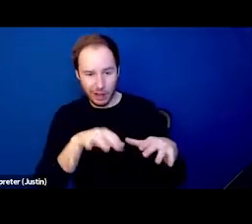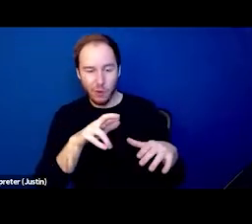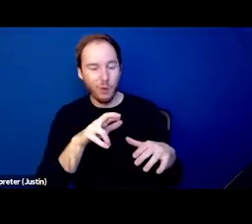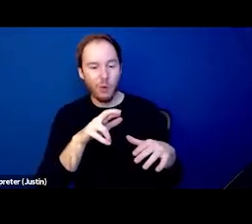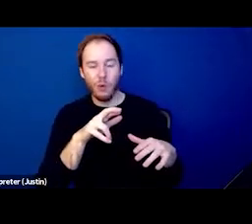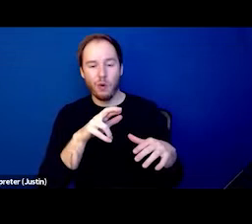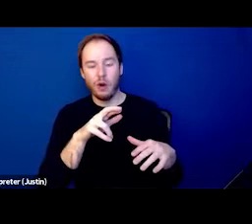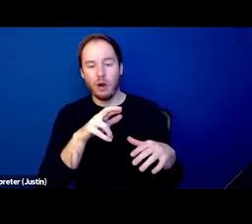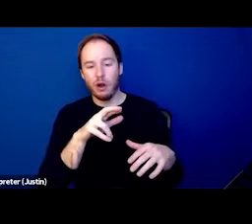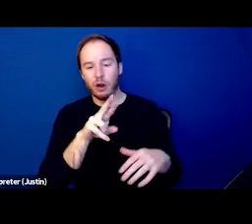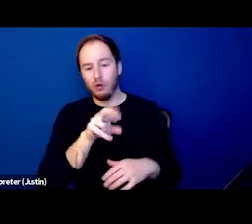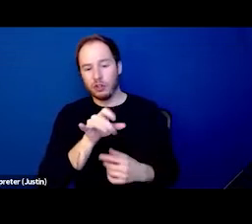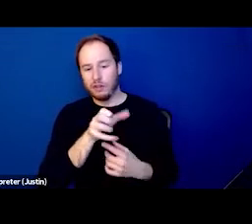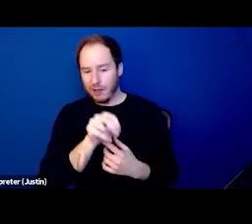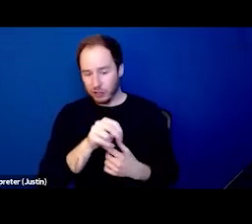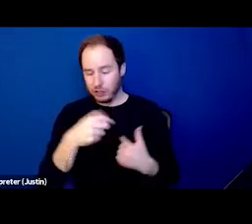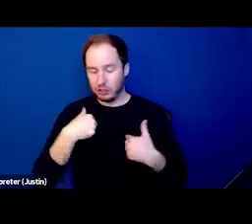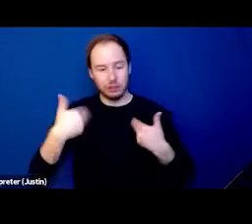I'm in Illinois, which is one of them.